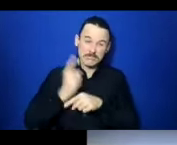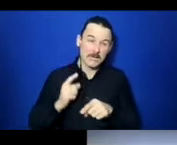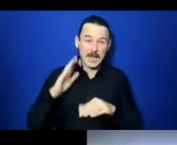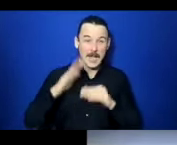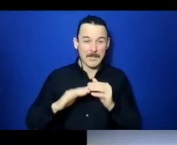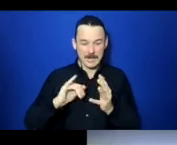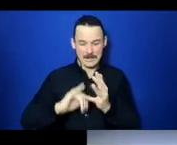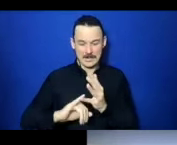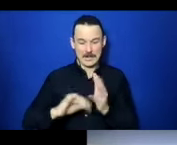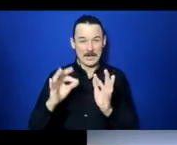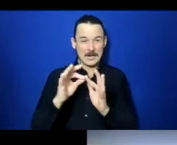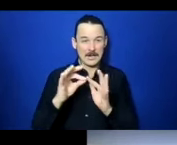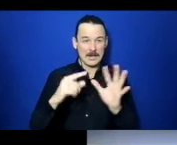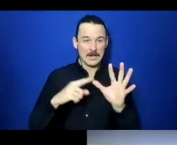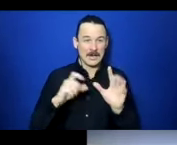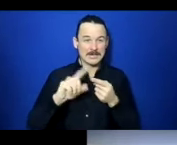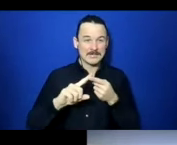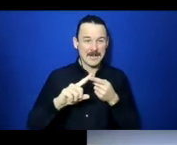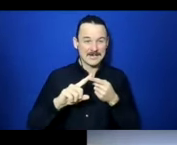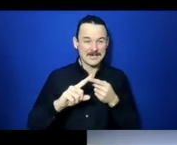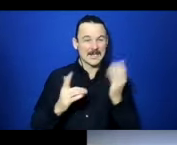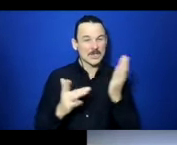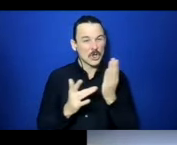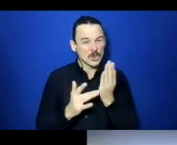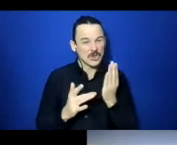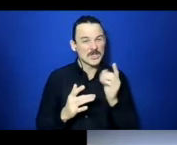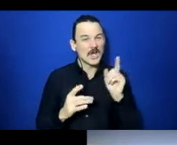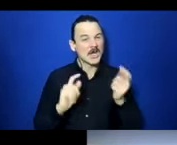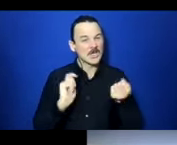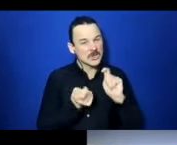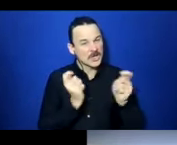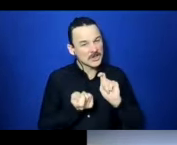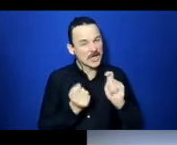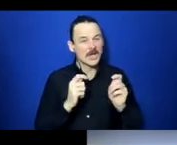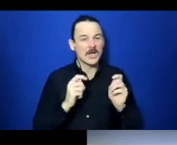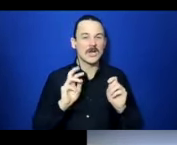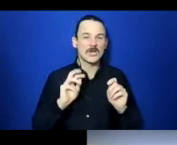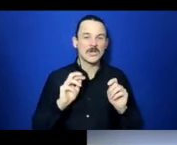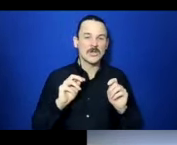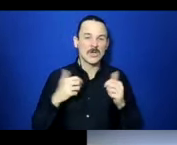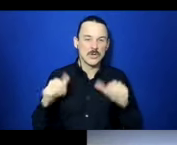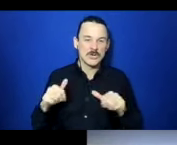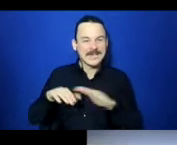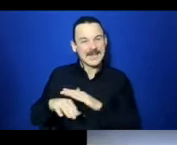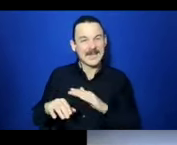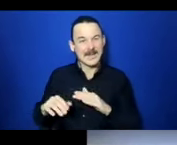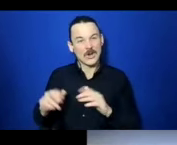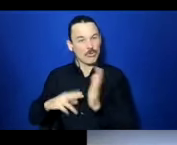like teflon coatings, what examples are there from smart cities and accessibility inventions?”